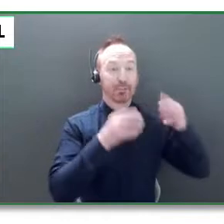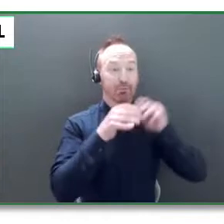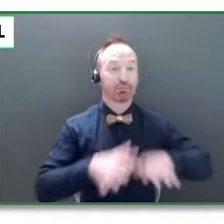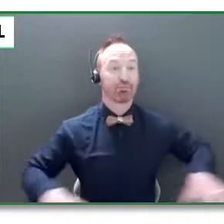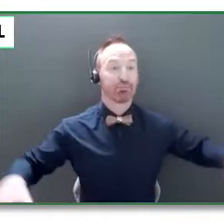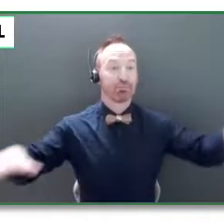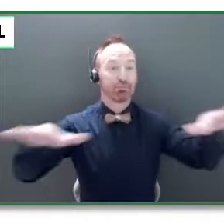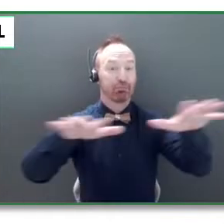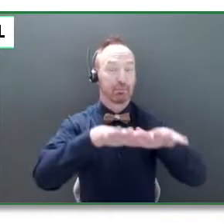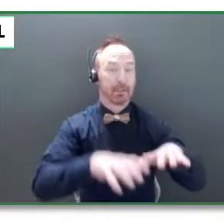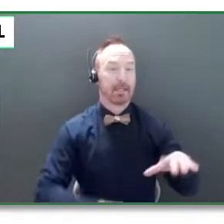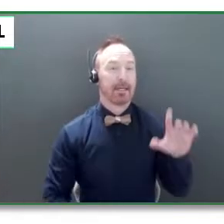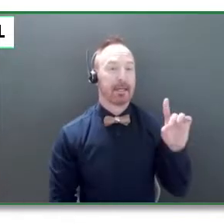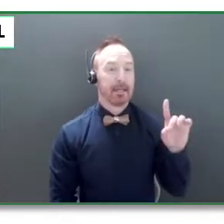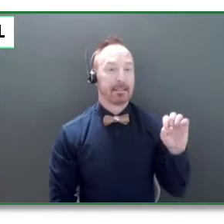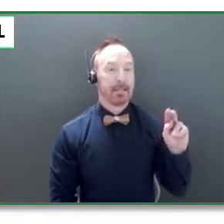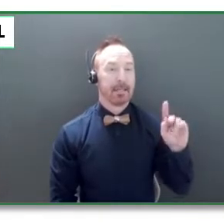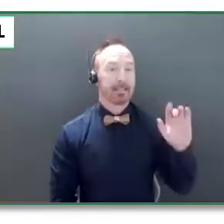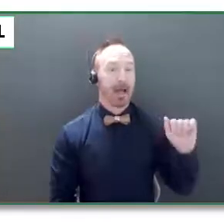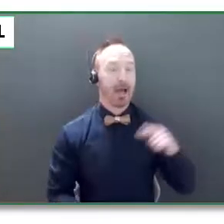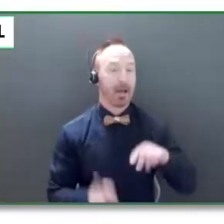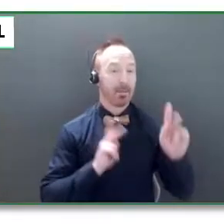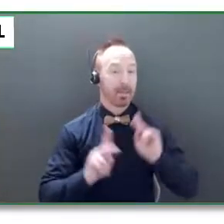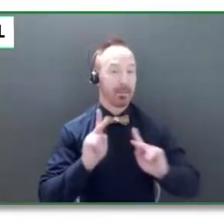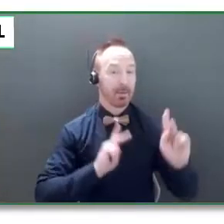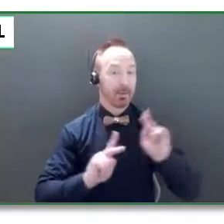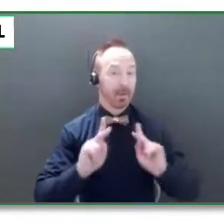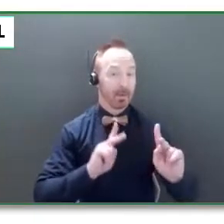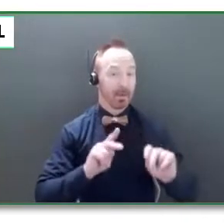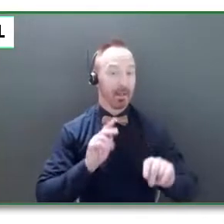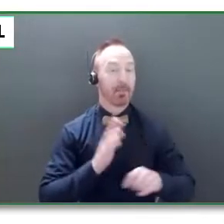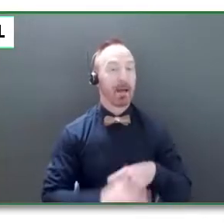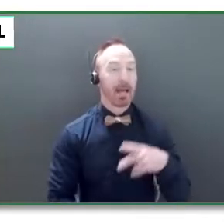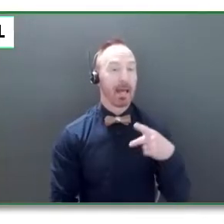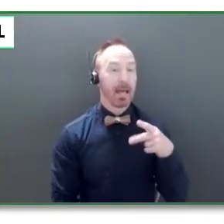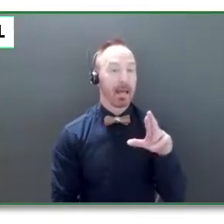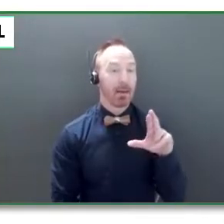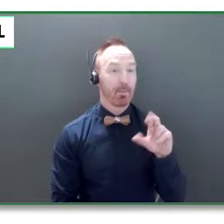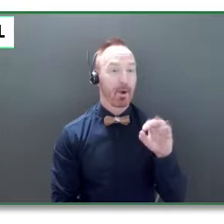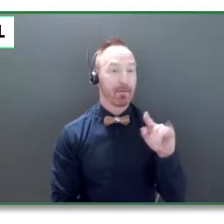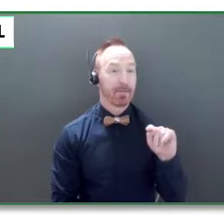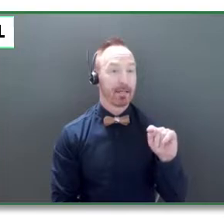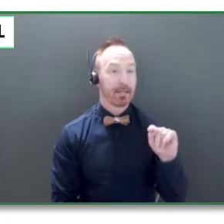Dane-zaa people managed by Doig River Profit River and West Moberly First Nations